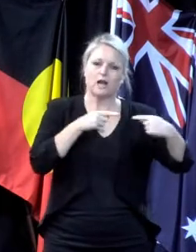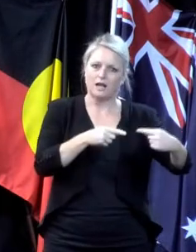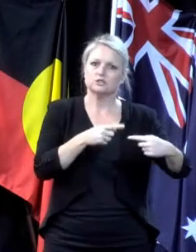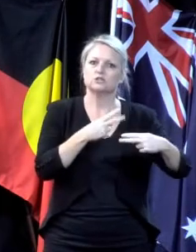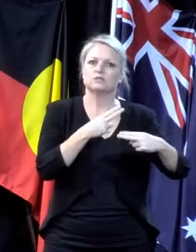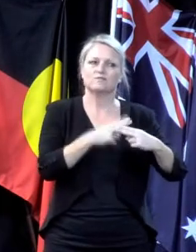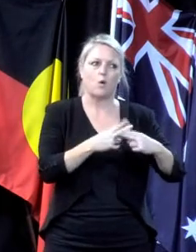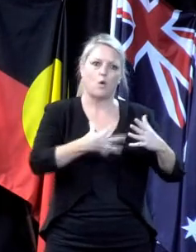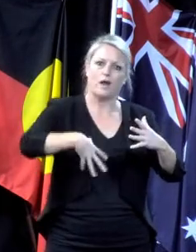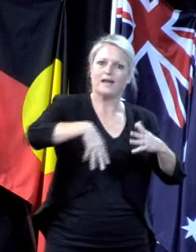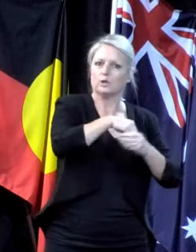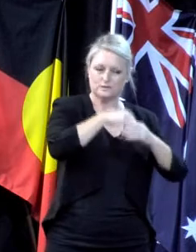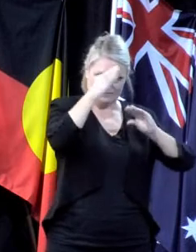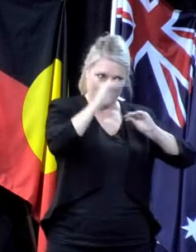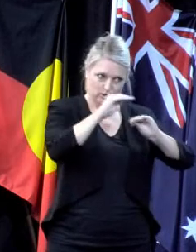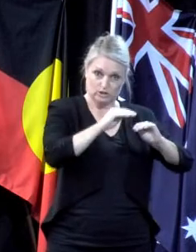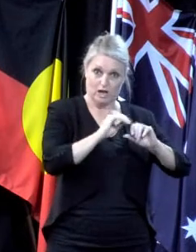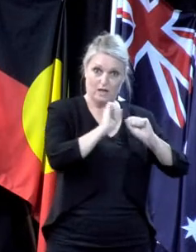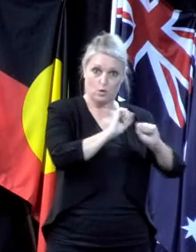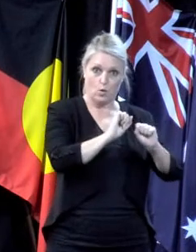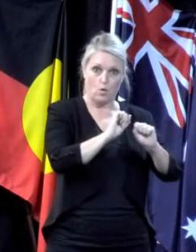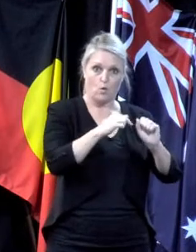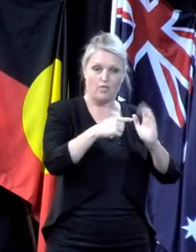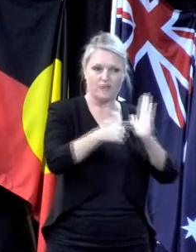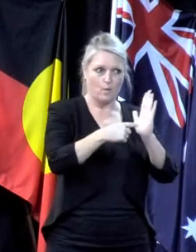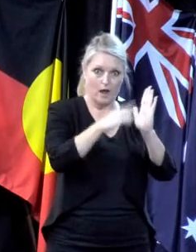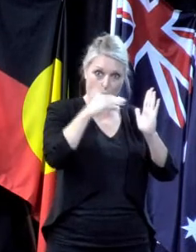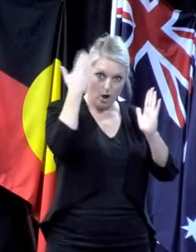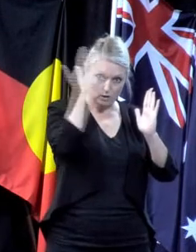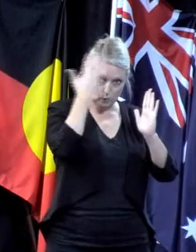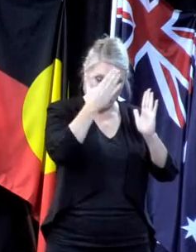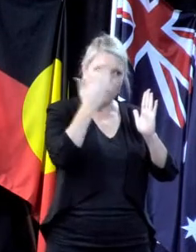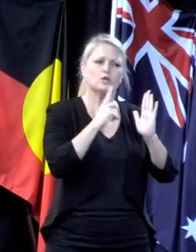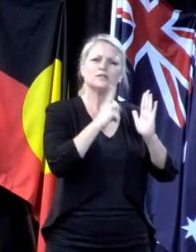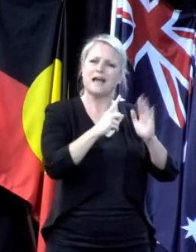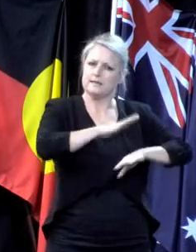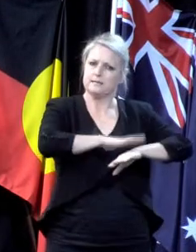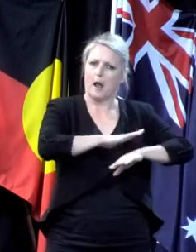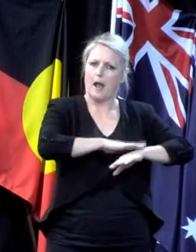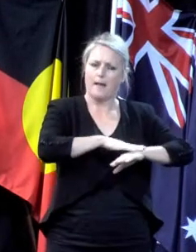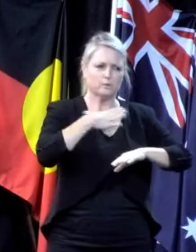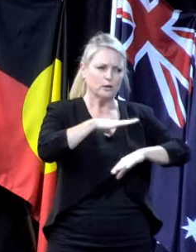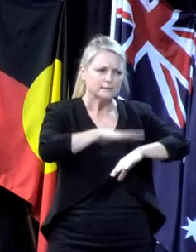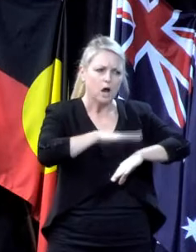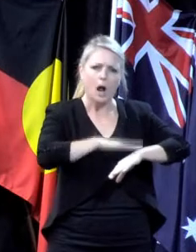that you identify is time. More time is needed to invest in building capability to deliver quality teaching,